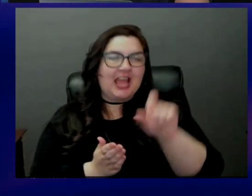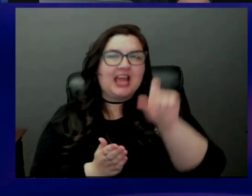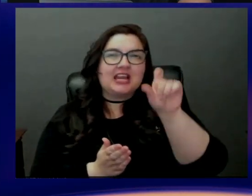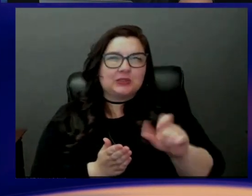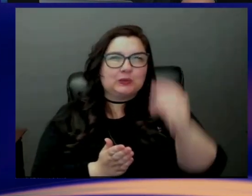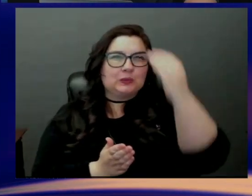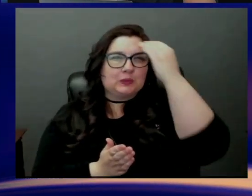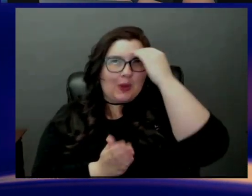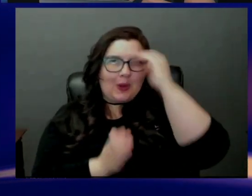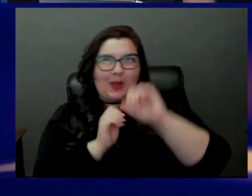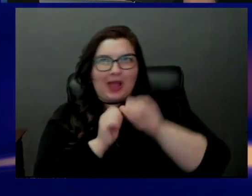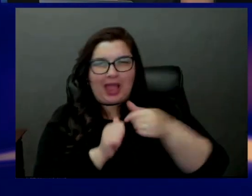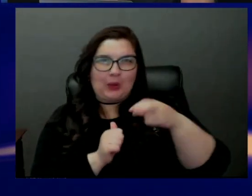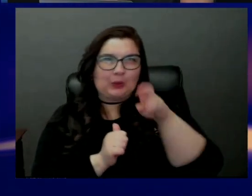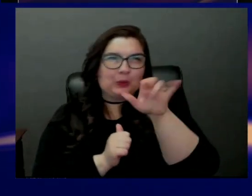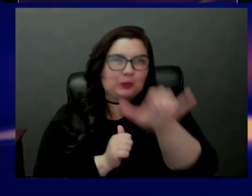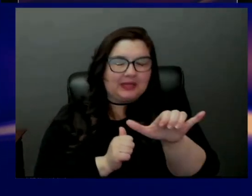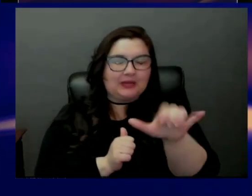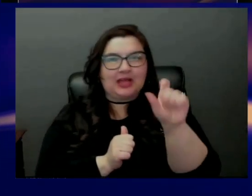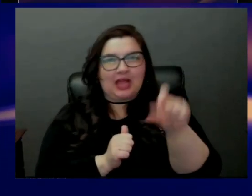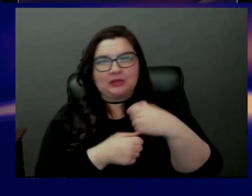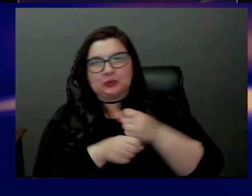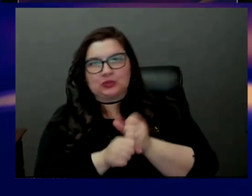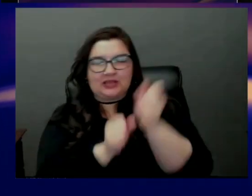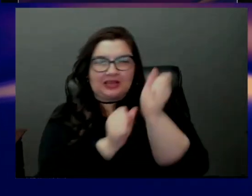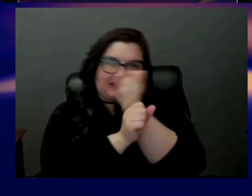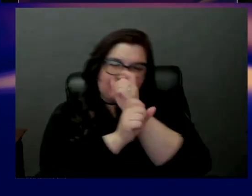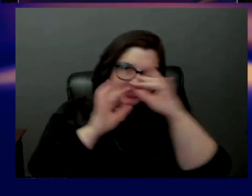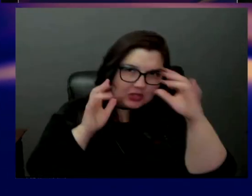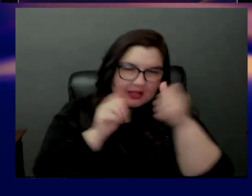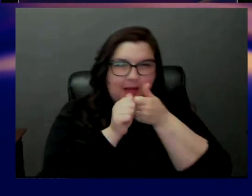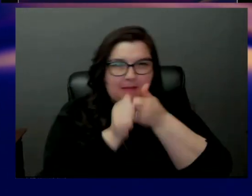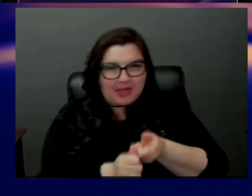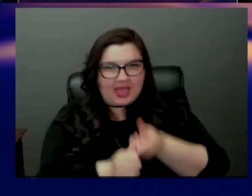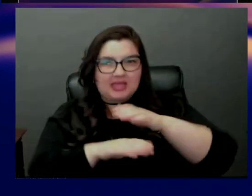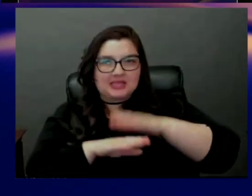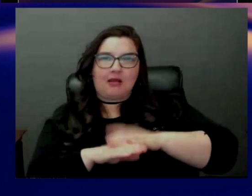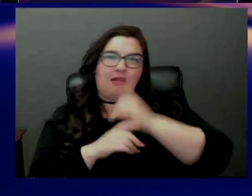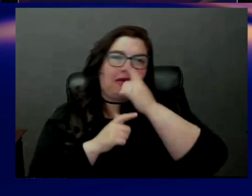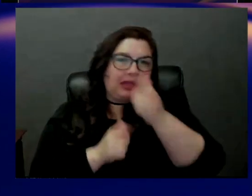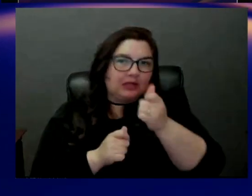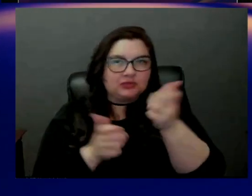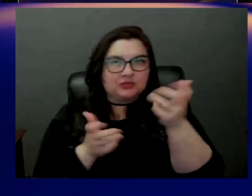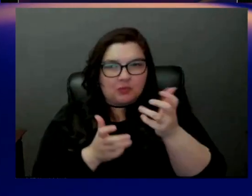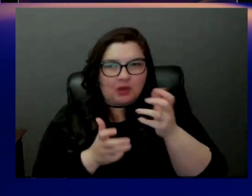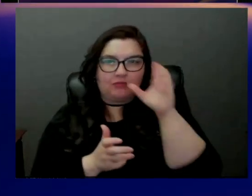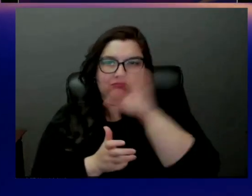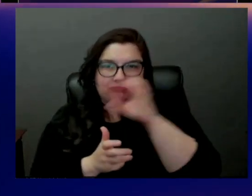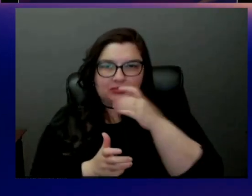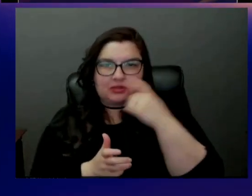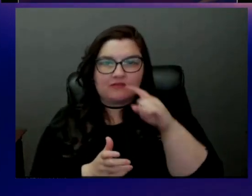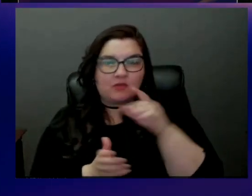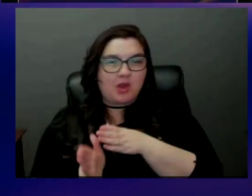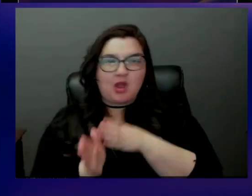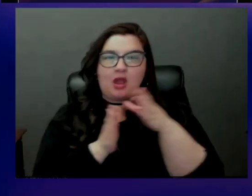You had to create a visualization exactly. Based on sort of what you were look interested in. We really building an interface to allow you